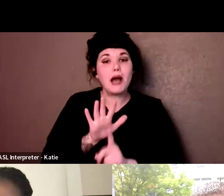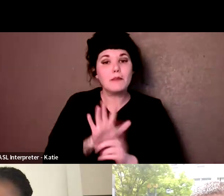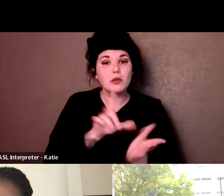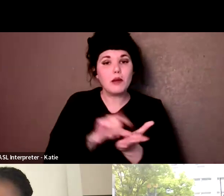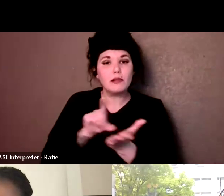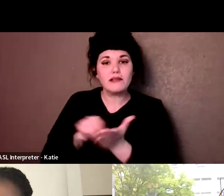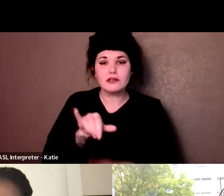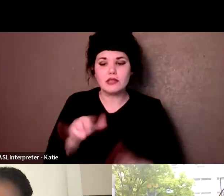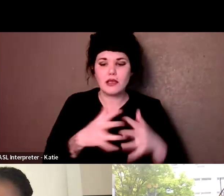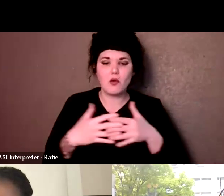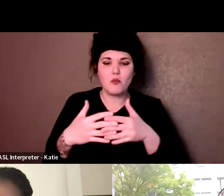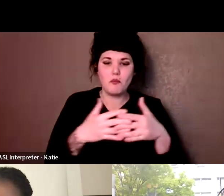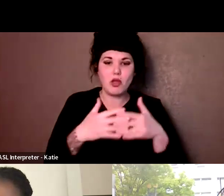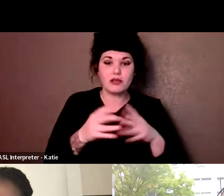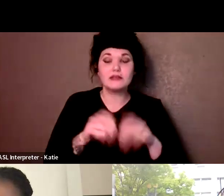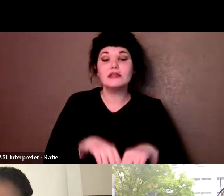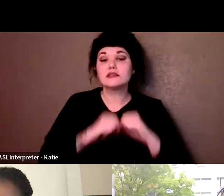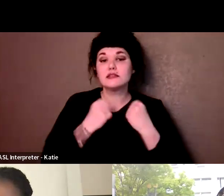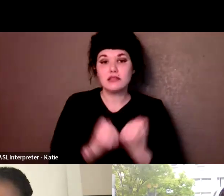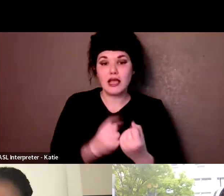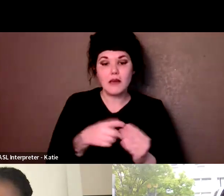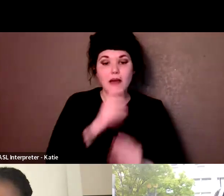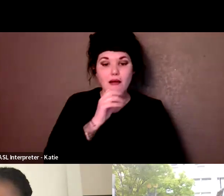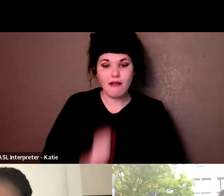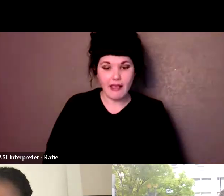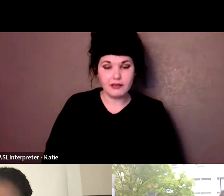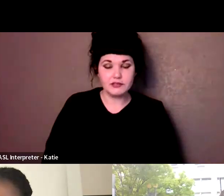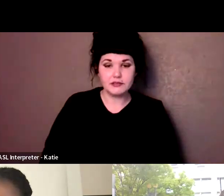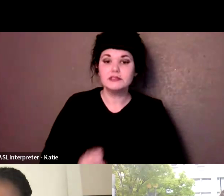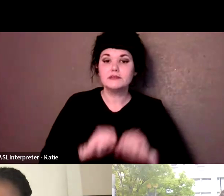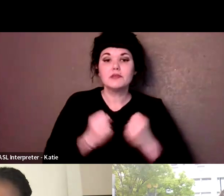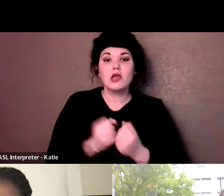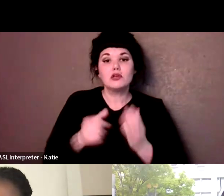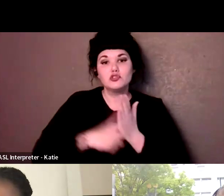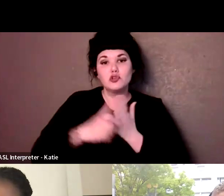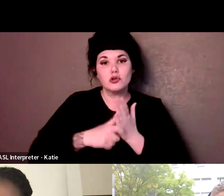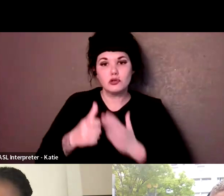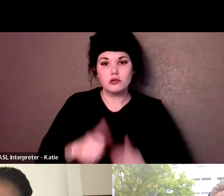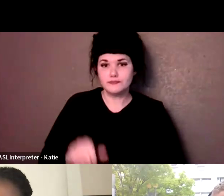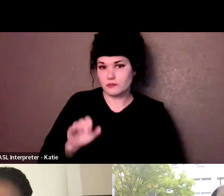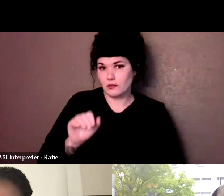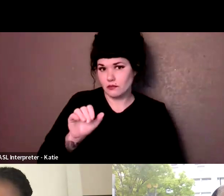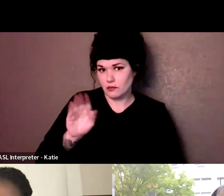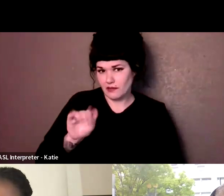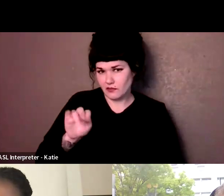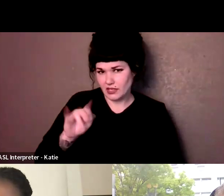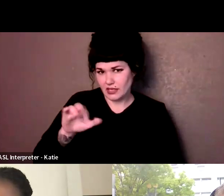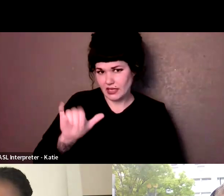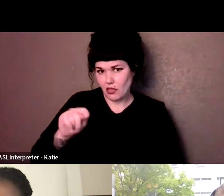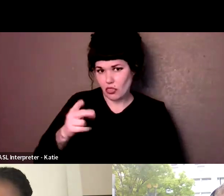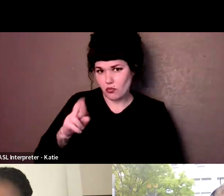on Aging Generations Journal, Blavity Thrive, and Nursing Administration Quarterly, and she recently